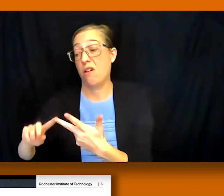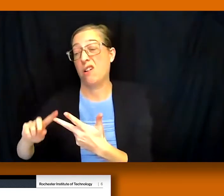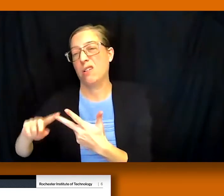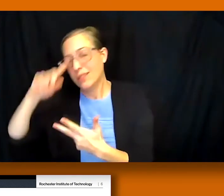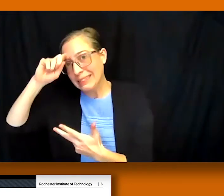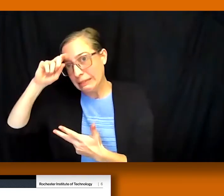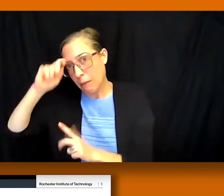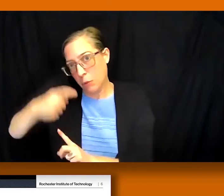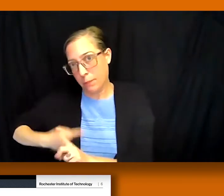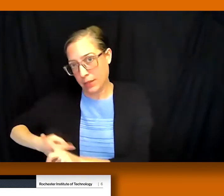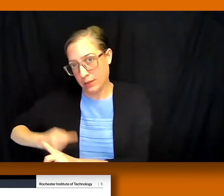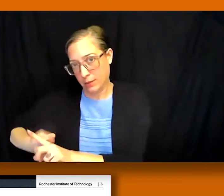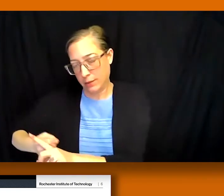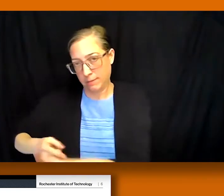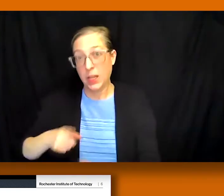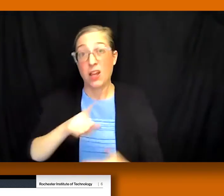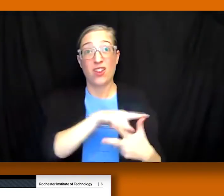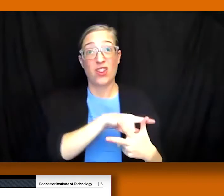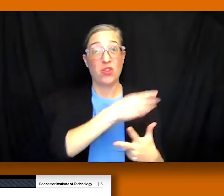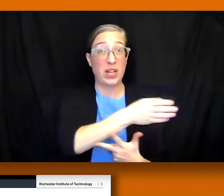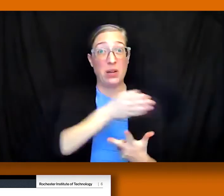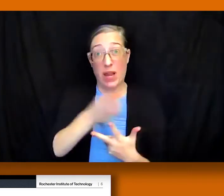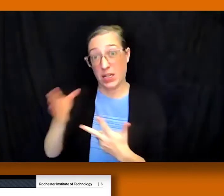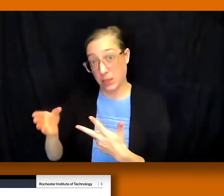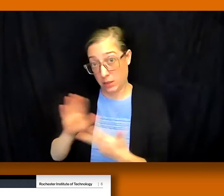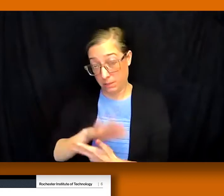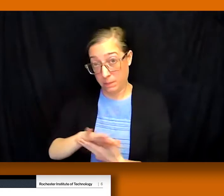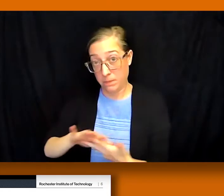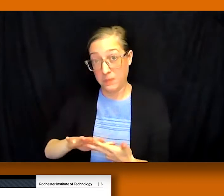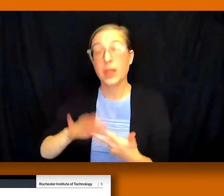And that's based on your appointment with RIT.